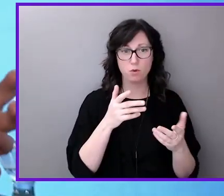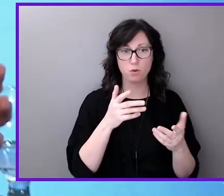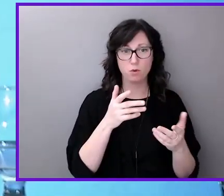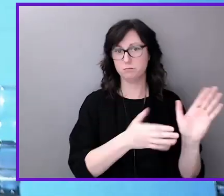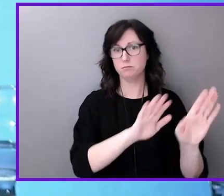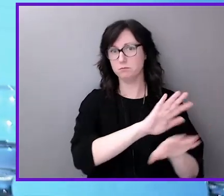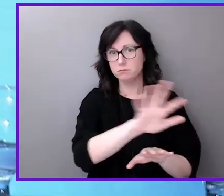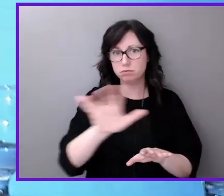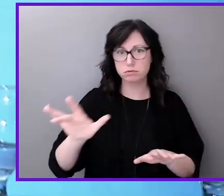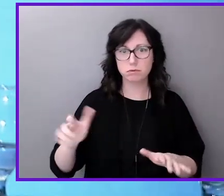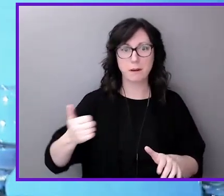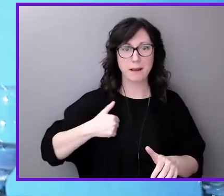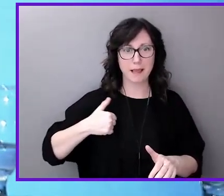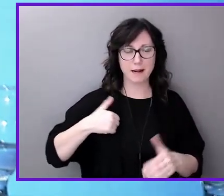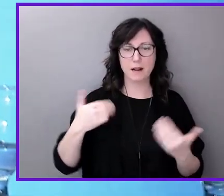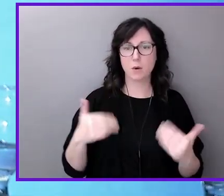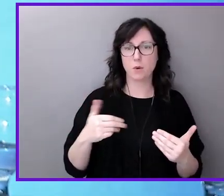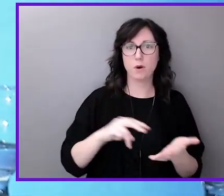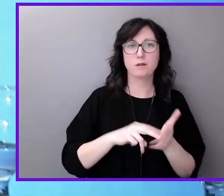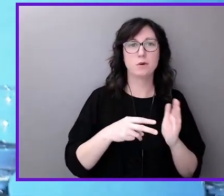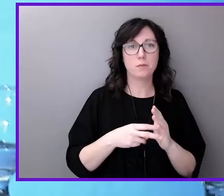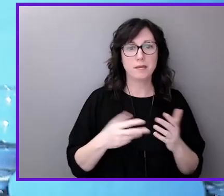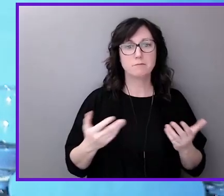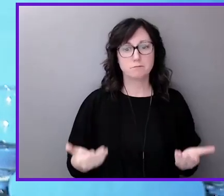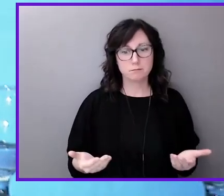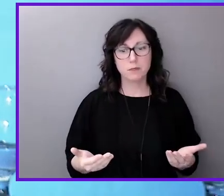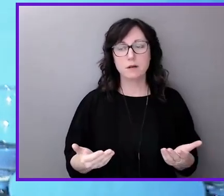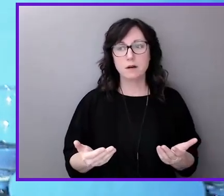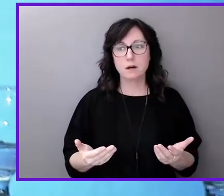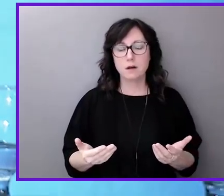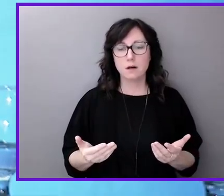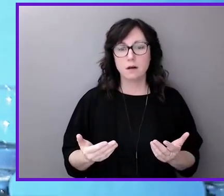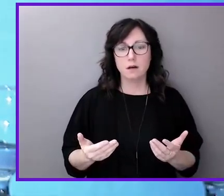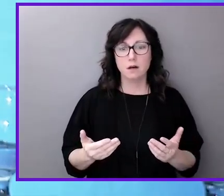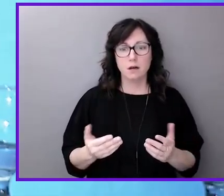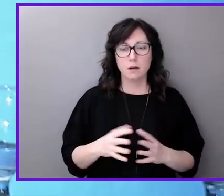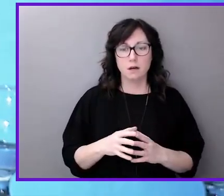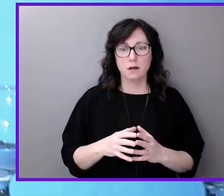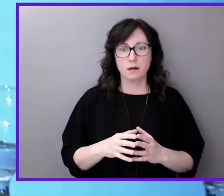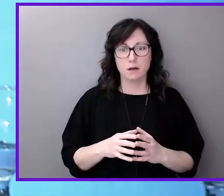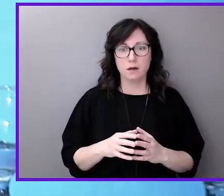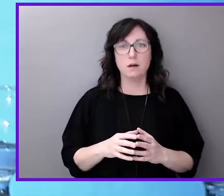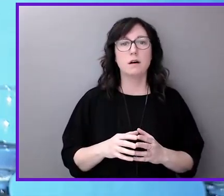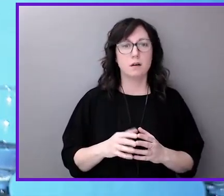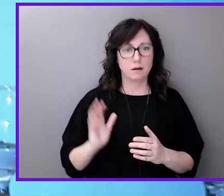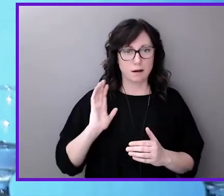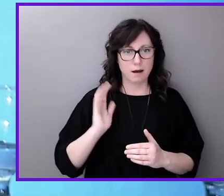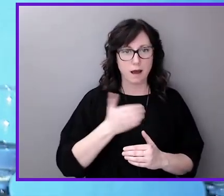And when we restructured all the programs,